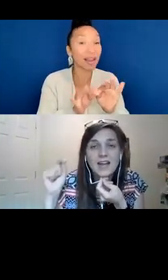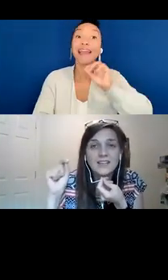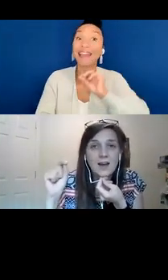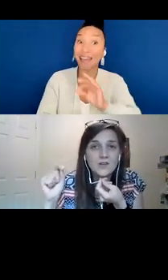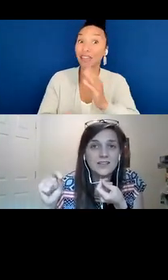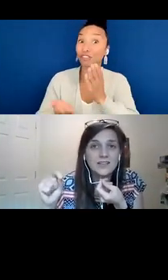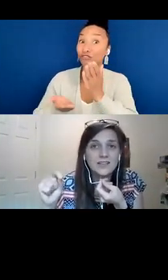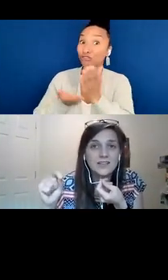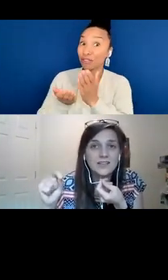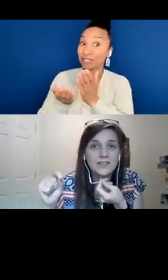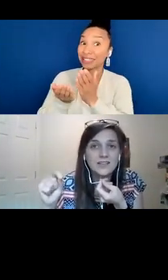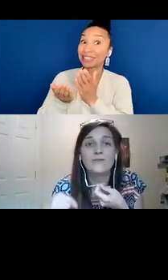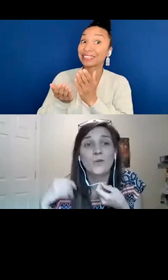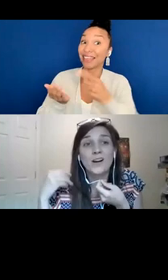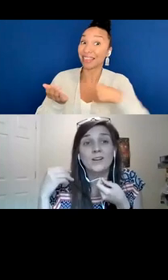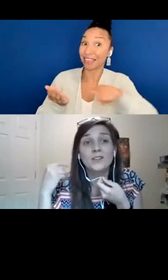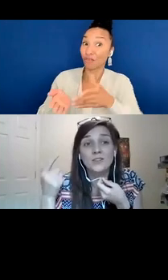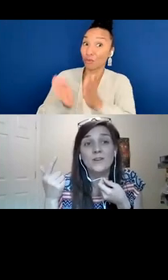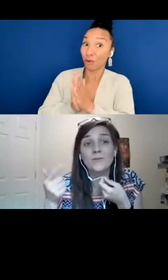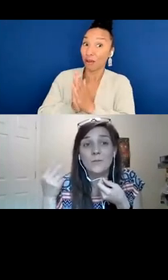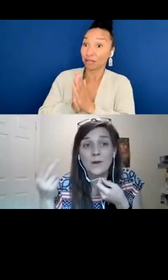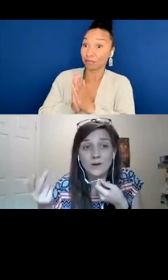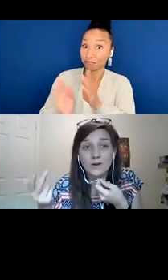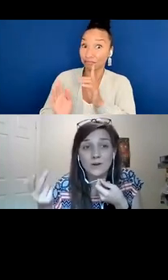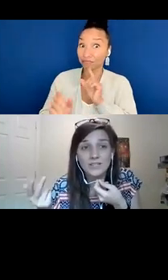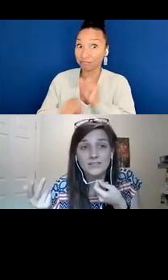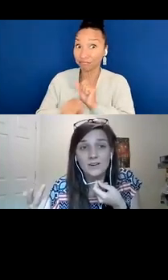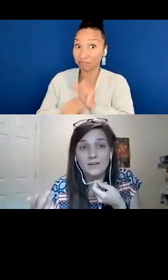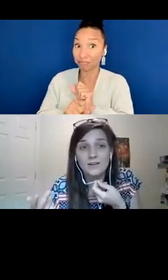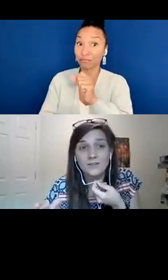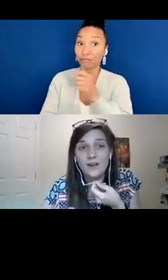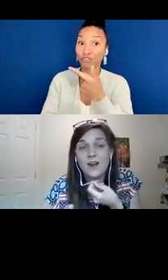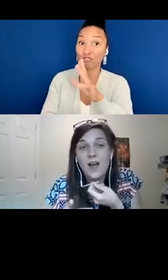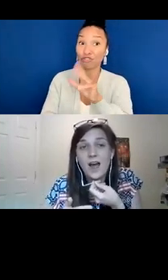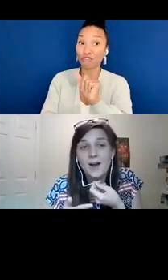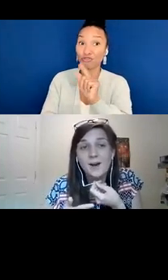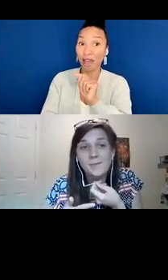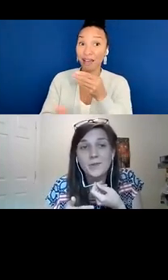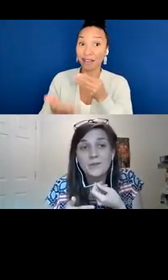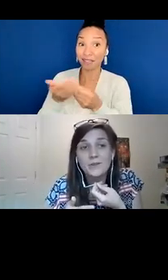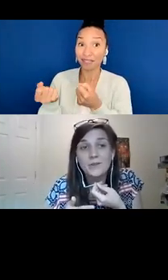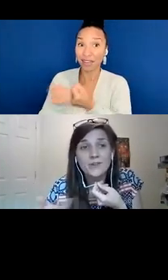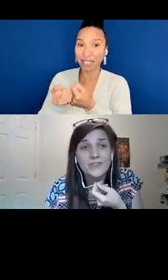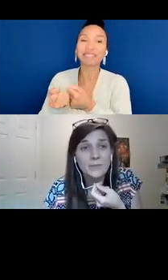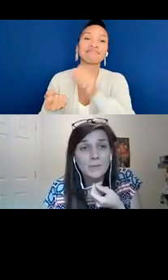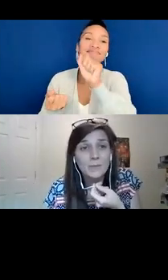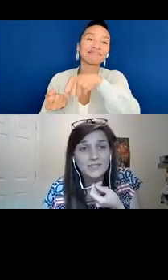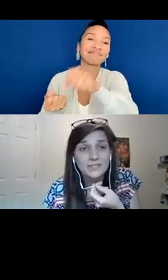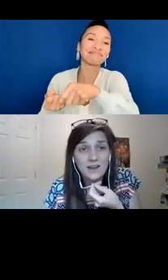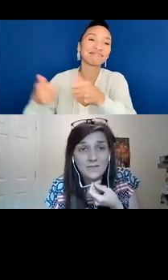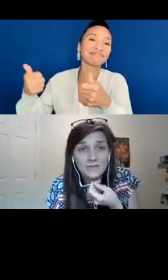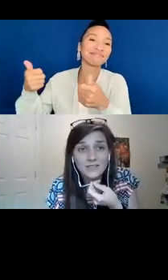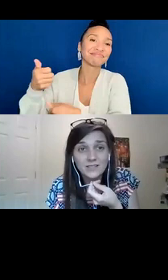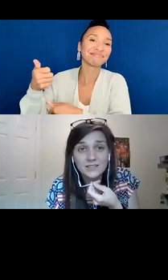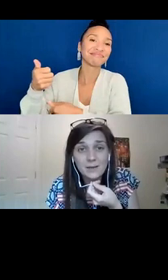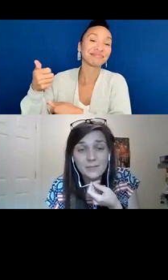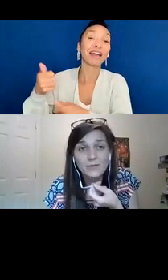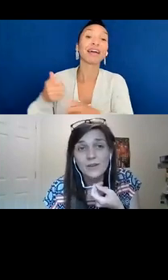that's how you consider them for served or partially served. For the purposes of this example,